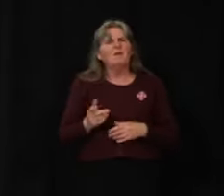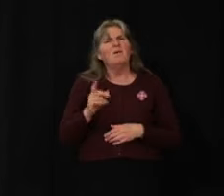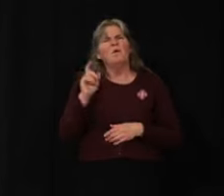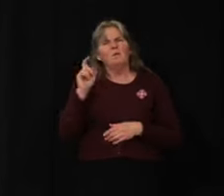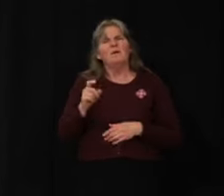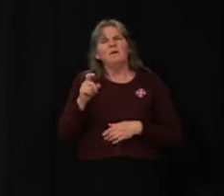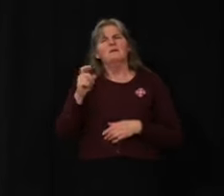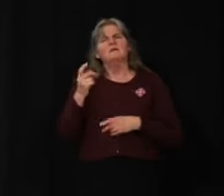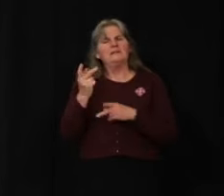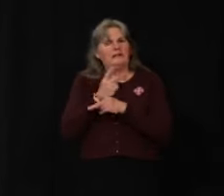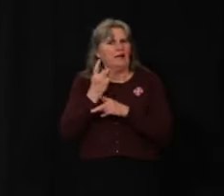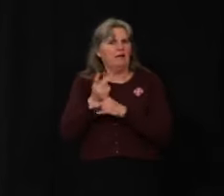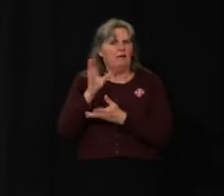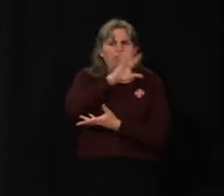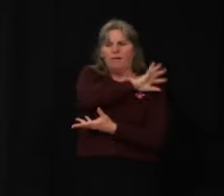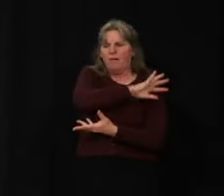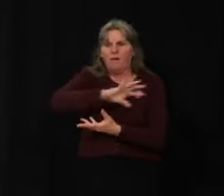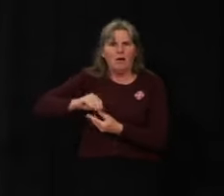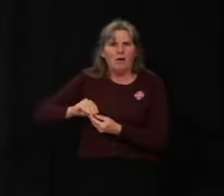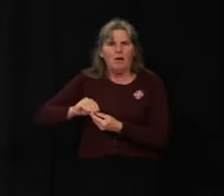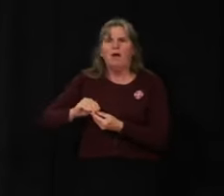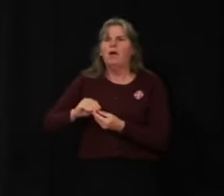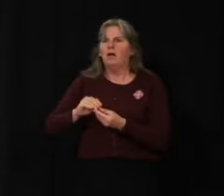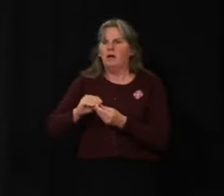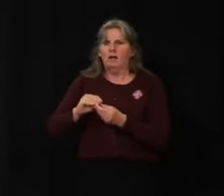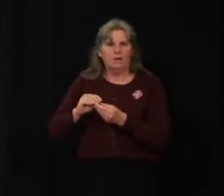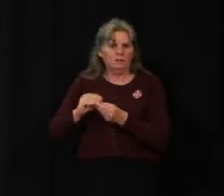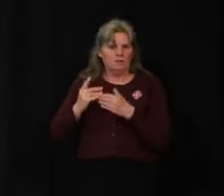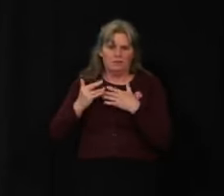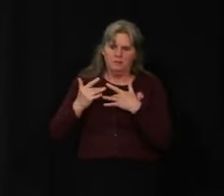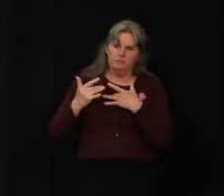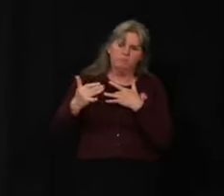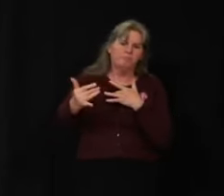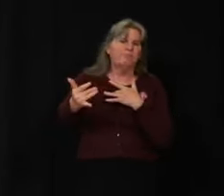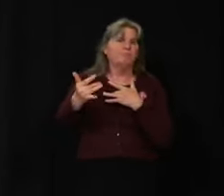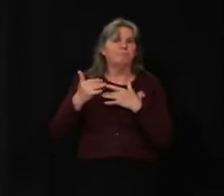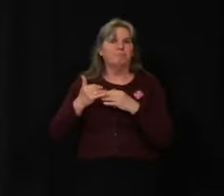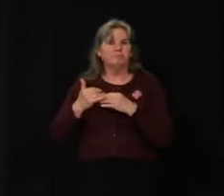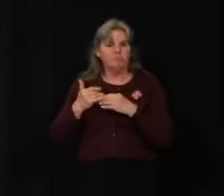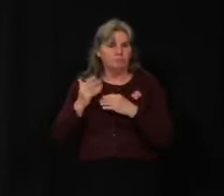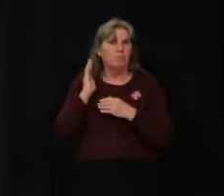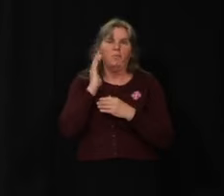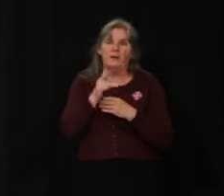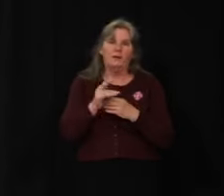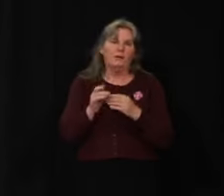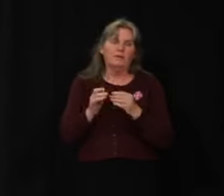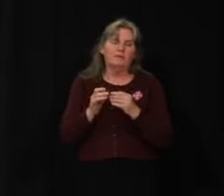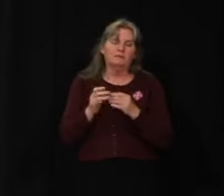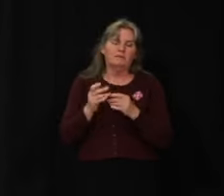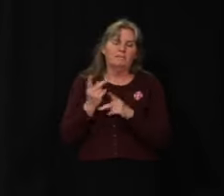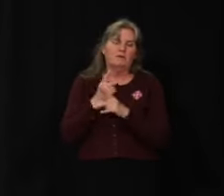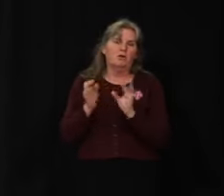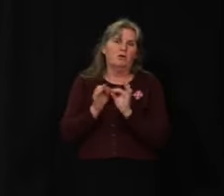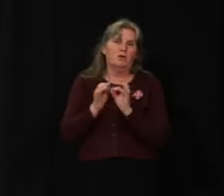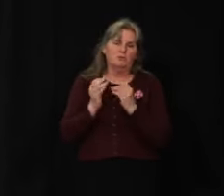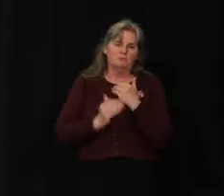and to do the scrutiny of every single budgetary item, COVID related. We have two opportunities that